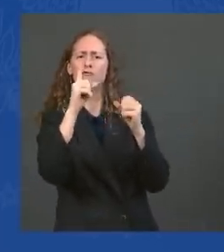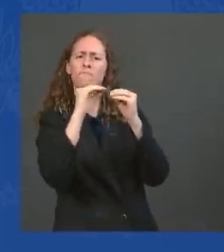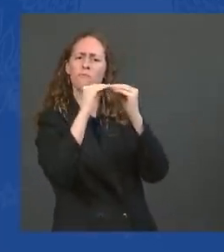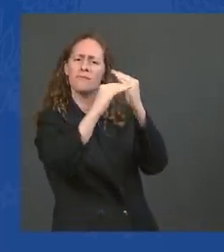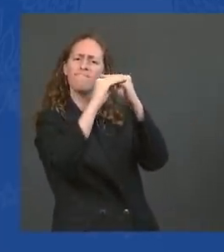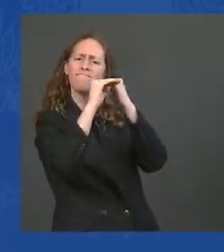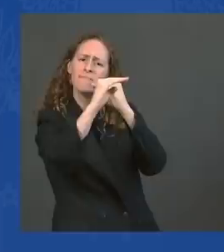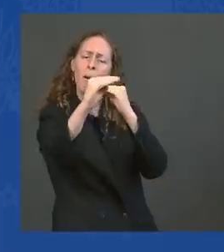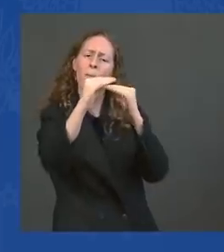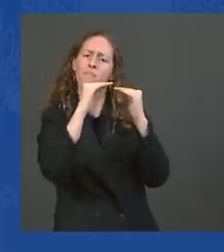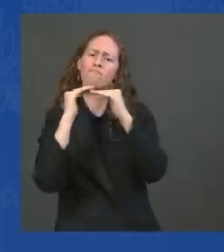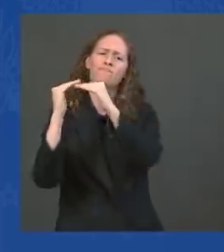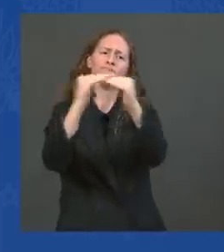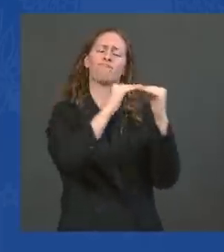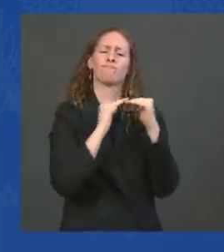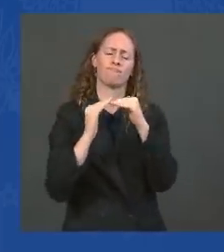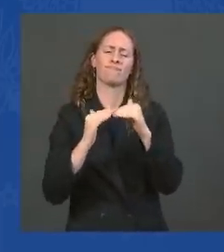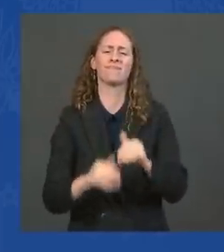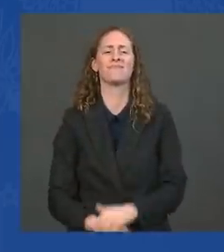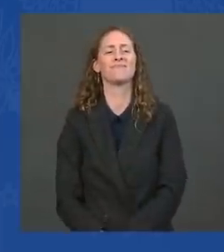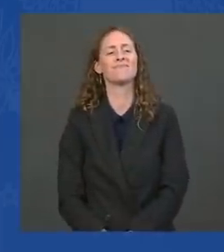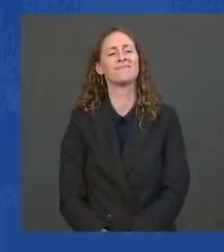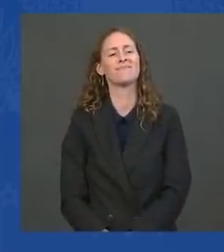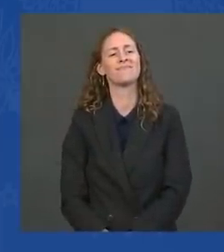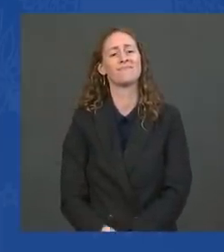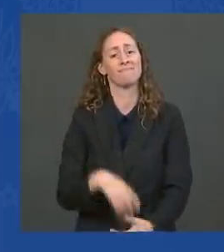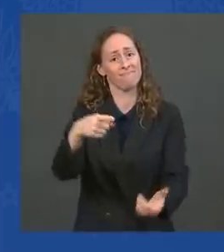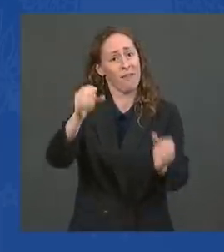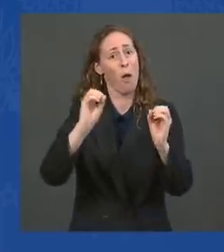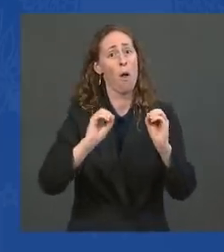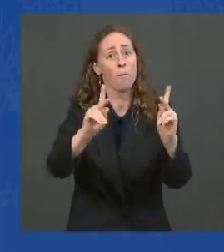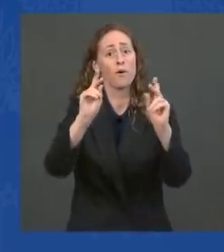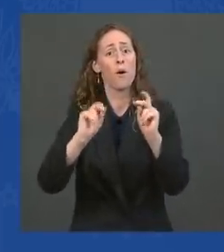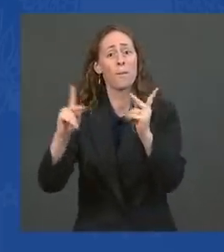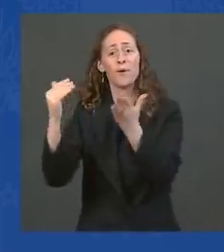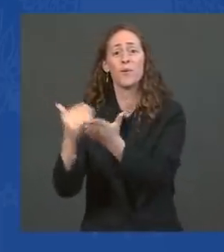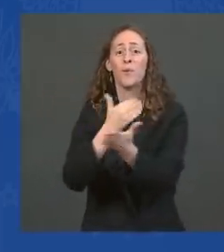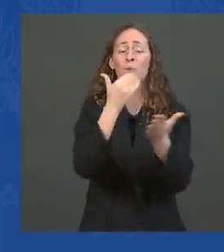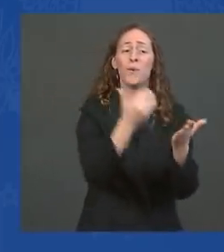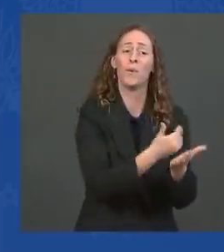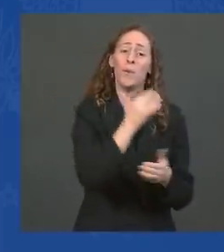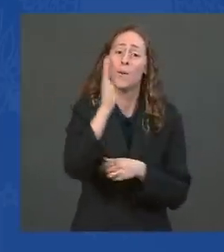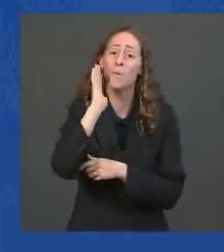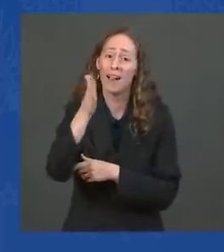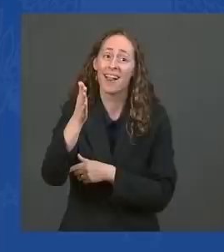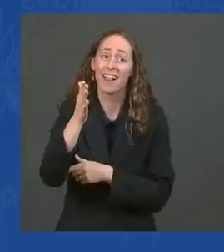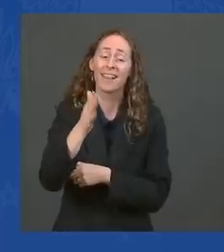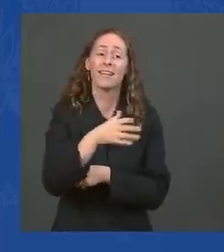We will have a new opportunity to reinforce Britain's place at the leading edge of science and technology,